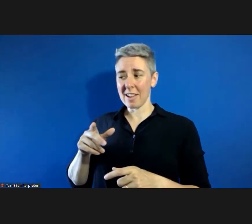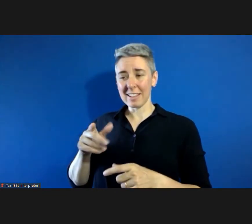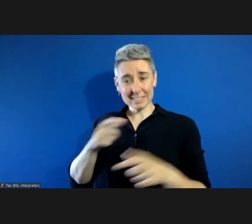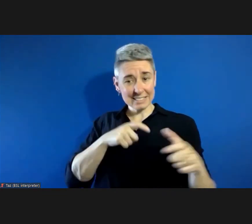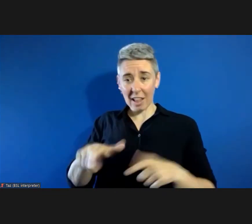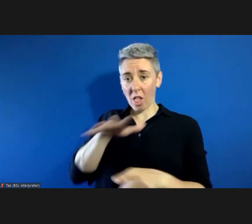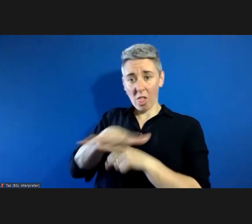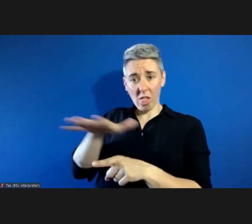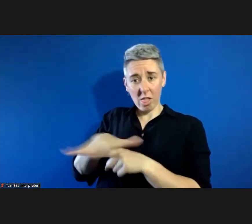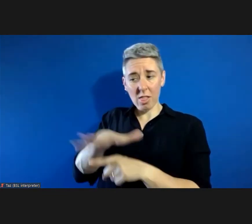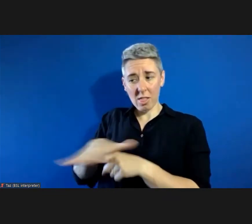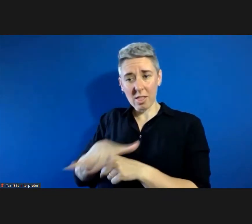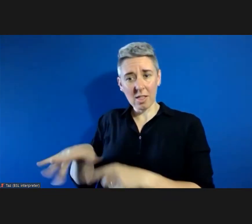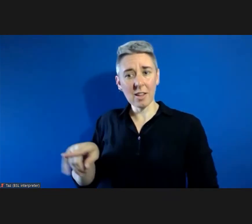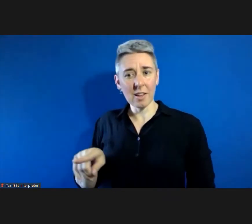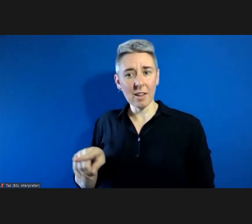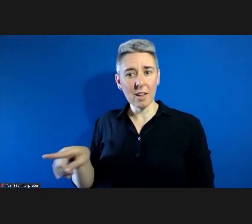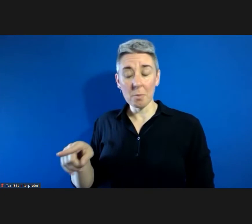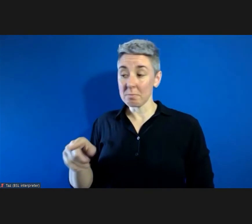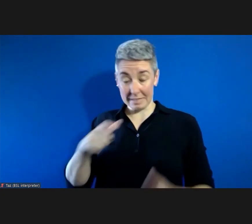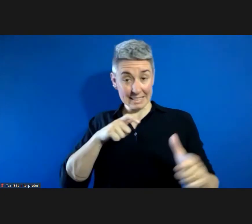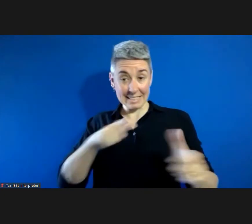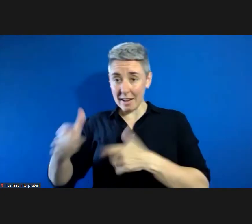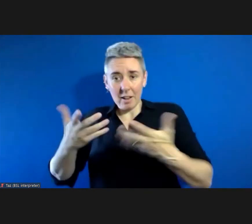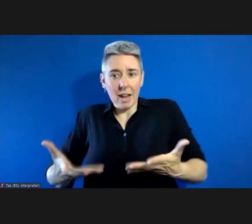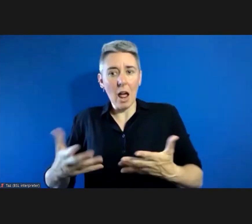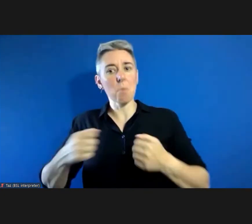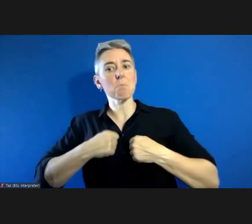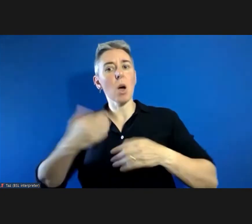because, even now, my working class colleagues, students and me experience it.